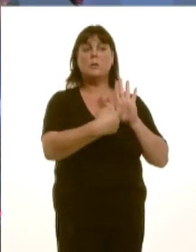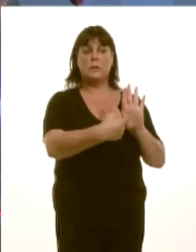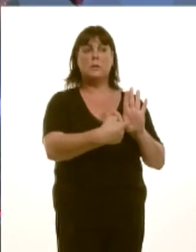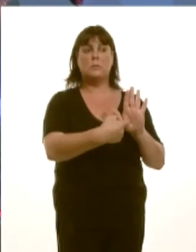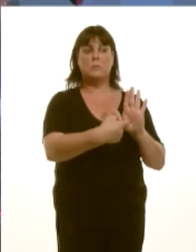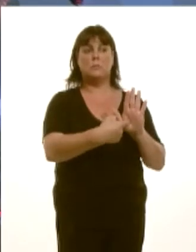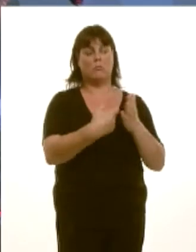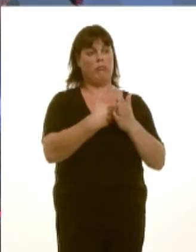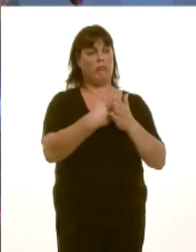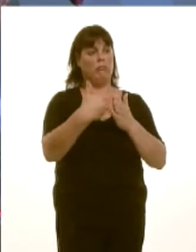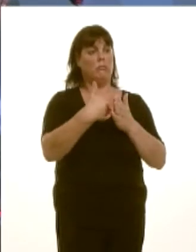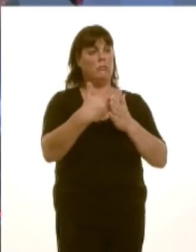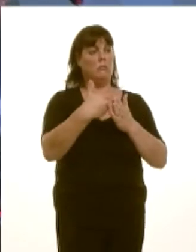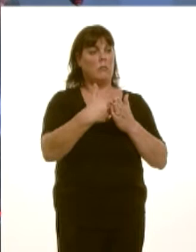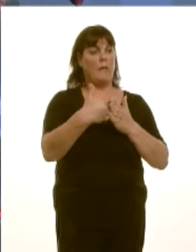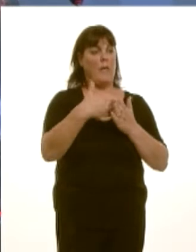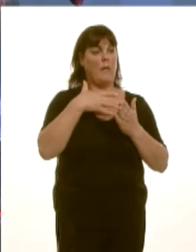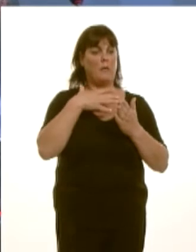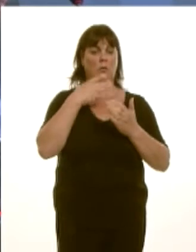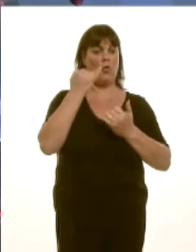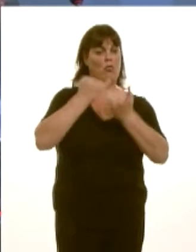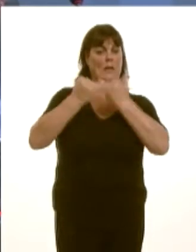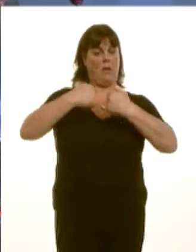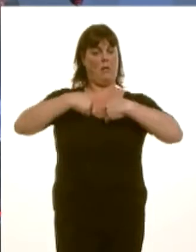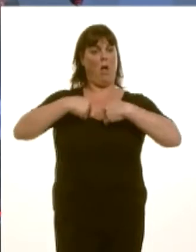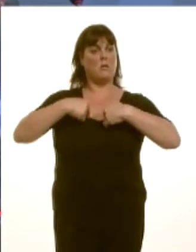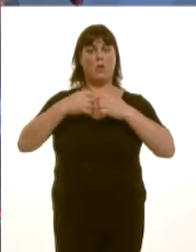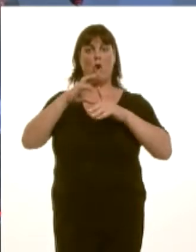Very often, when it has wanted to criticise us as an opposition, it has criticised us.